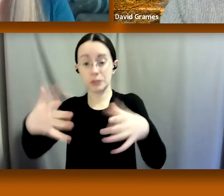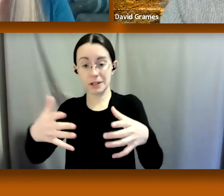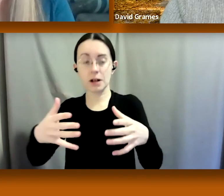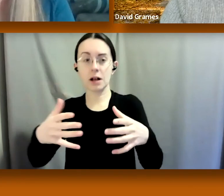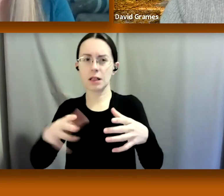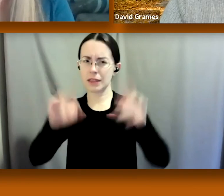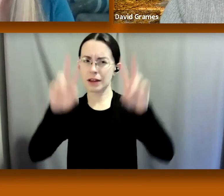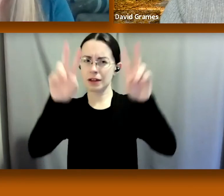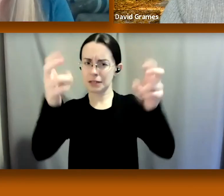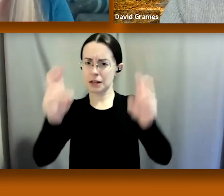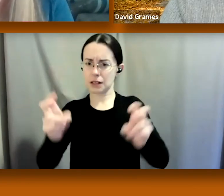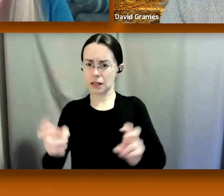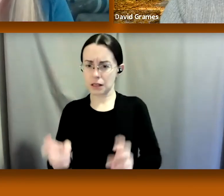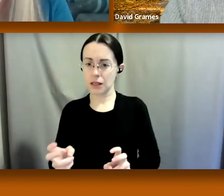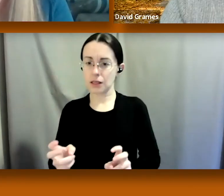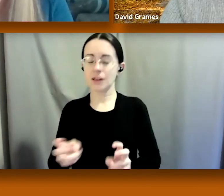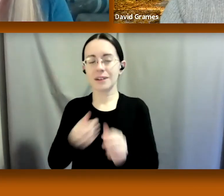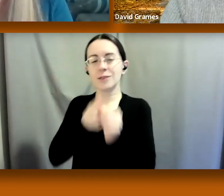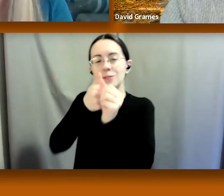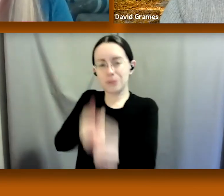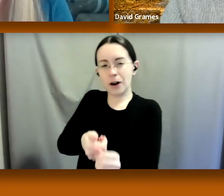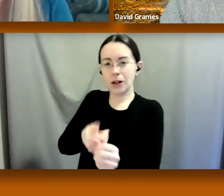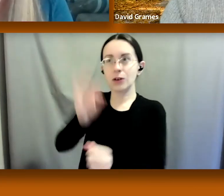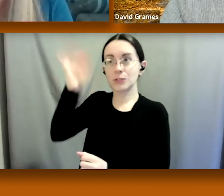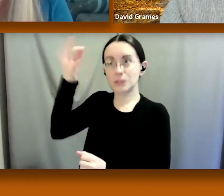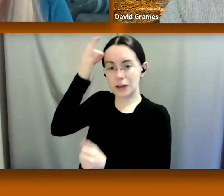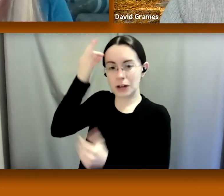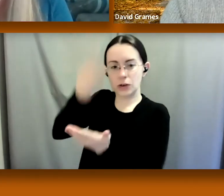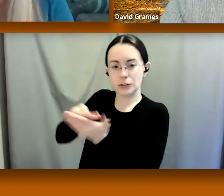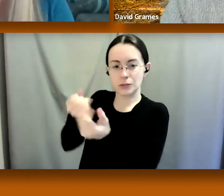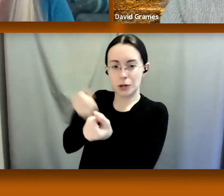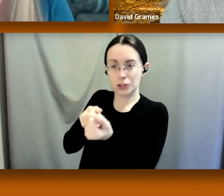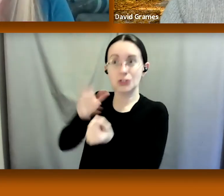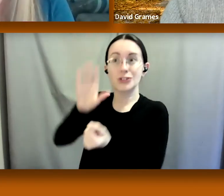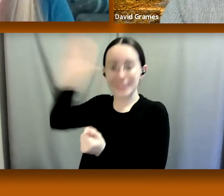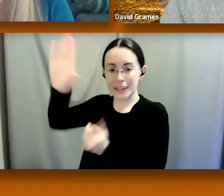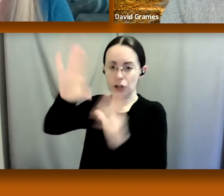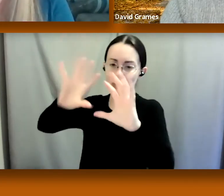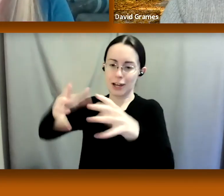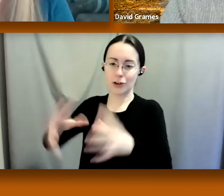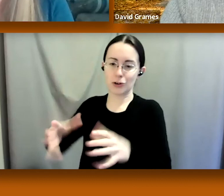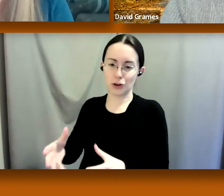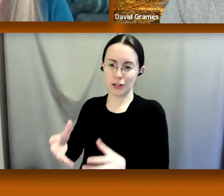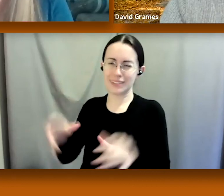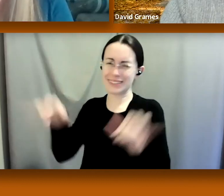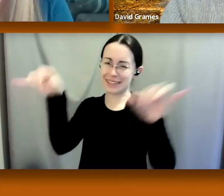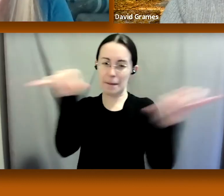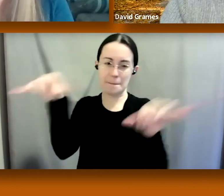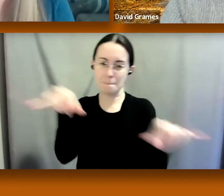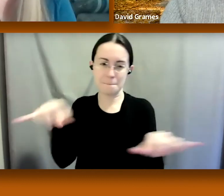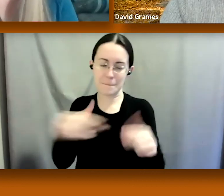that the federal sponsor actually uses, and when the budget gets input